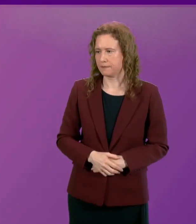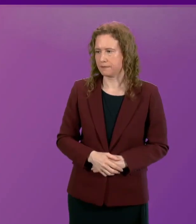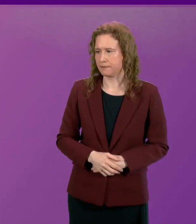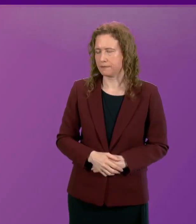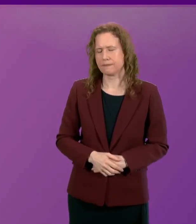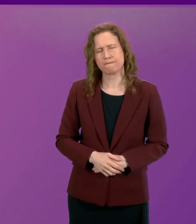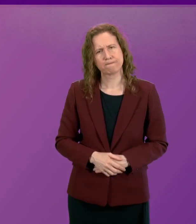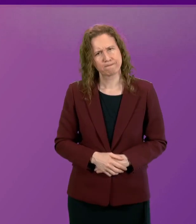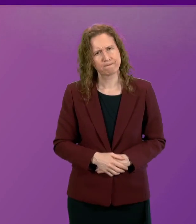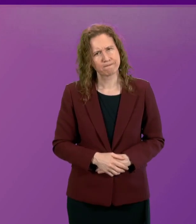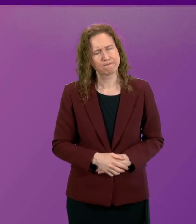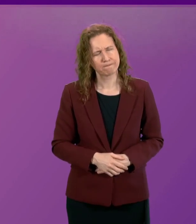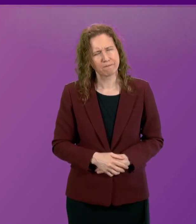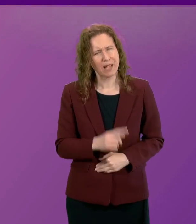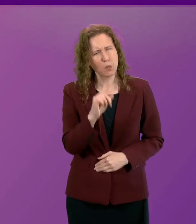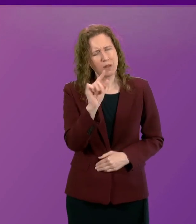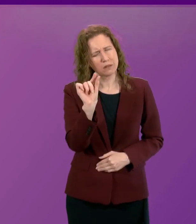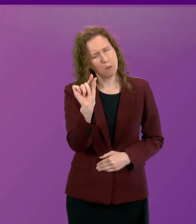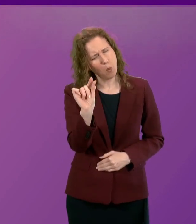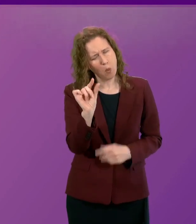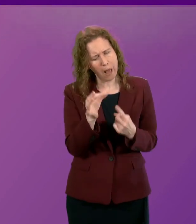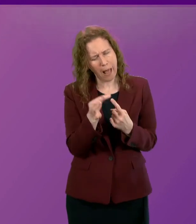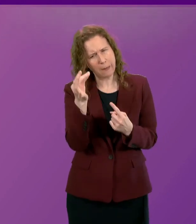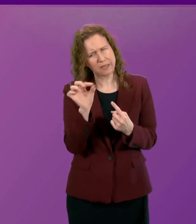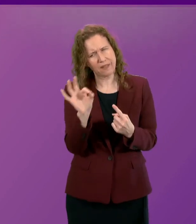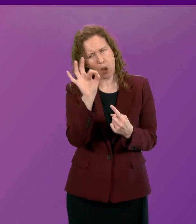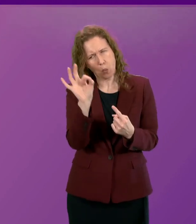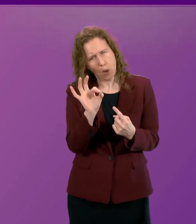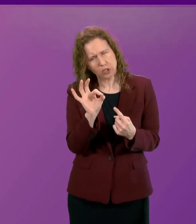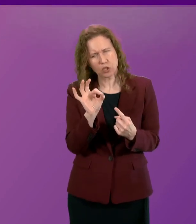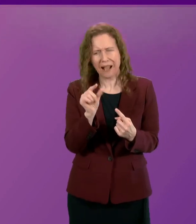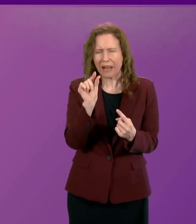I suppose that there is one minor element of that question that I can find common ground